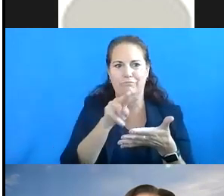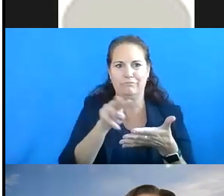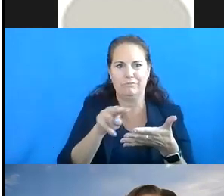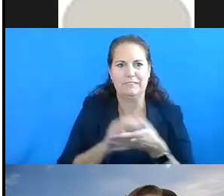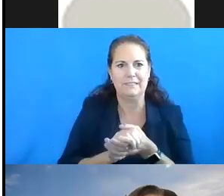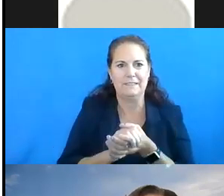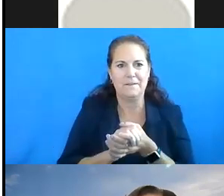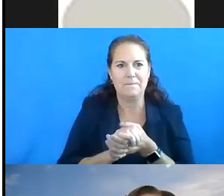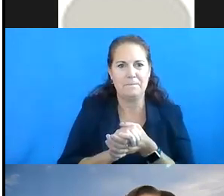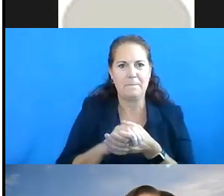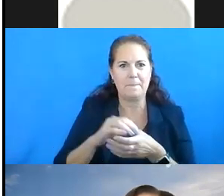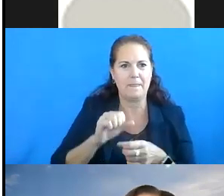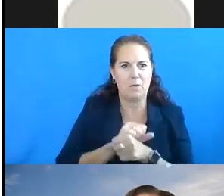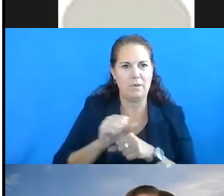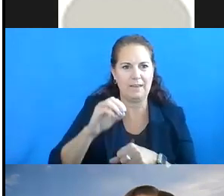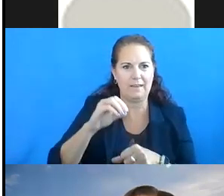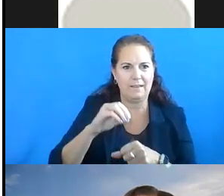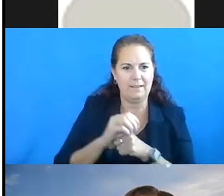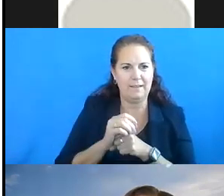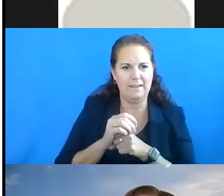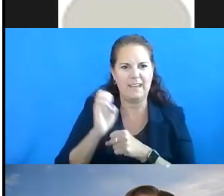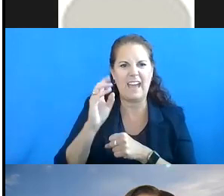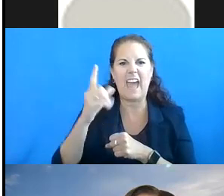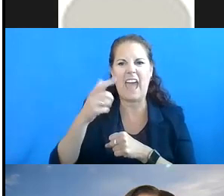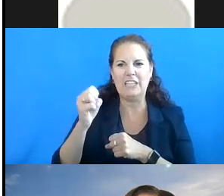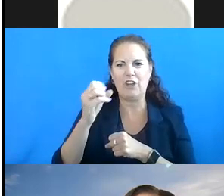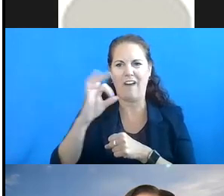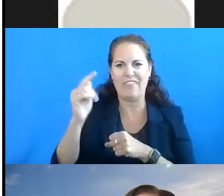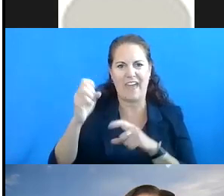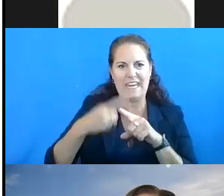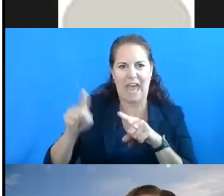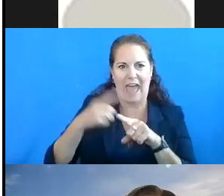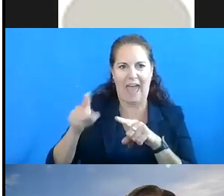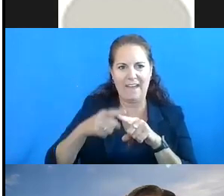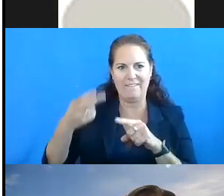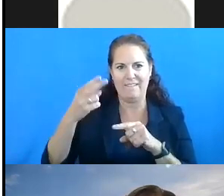in Skidegate. I also worked on Edge of the Knife which is a Haida language feature film